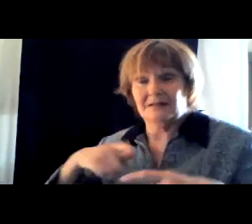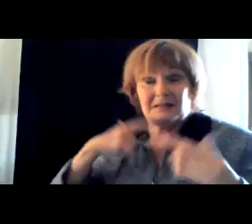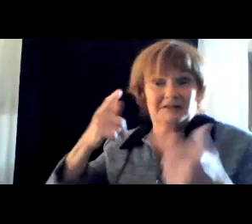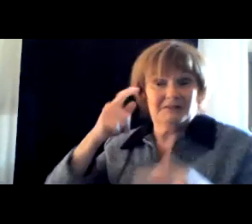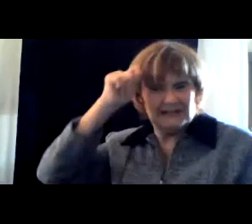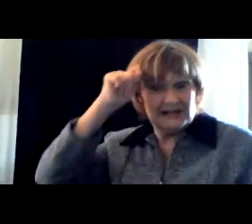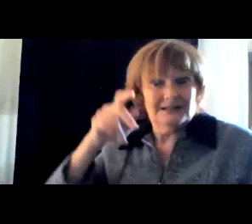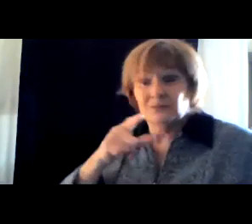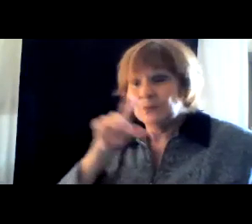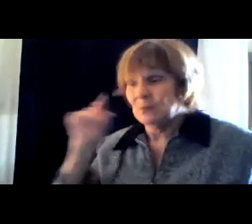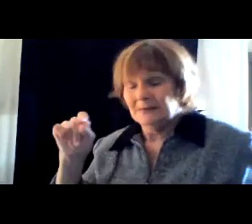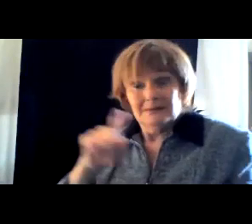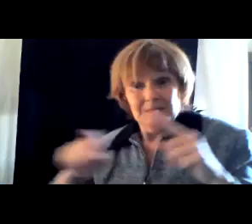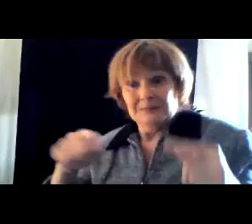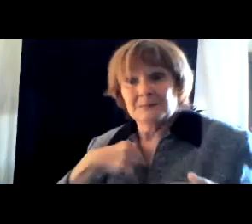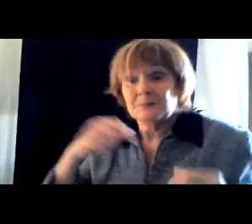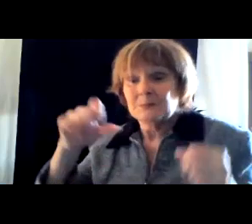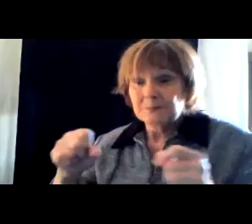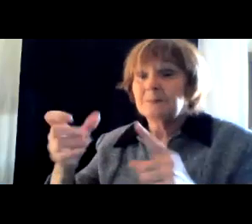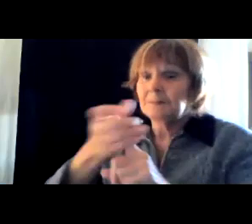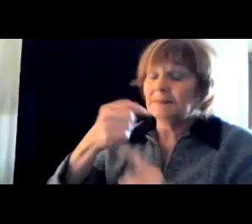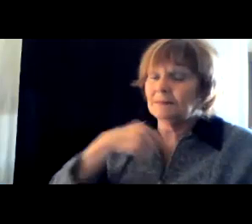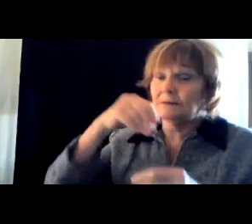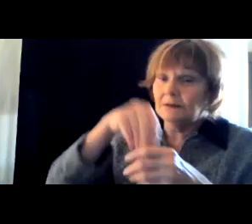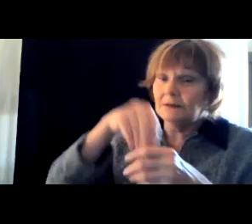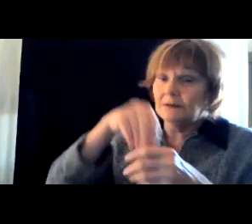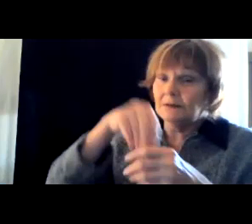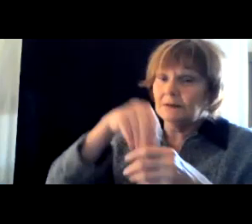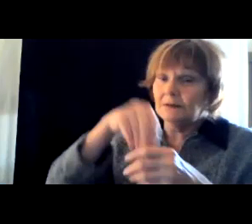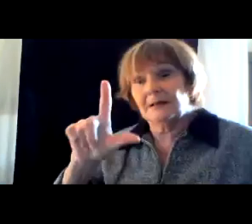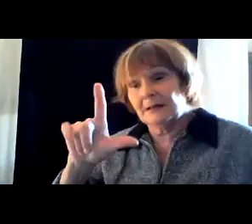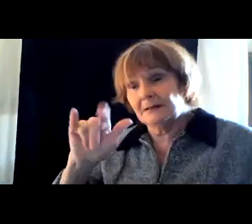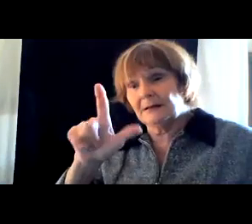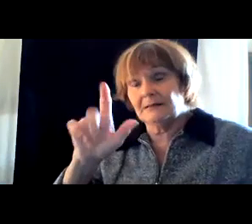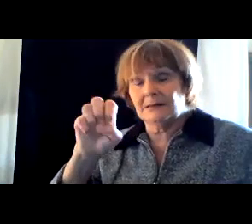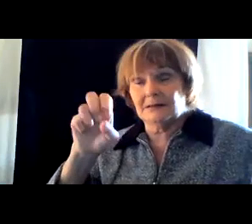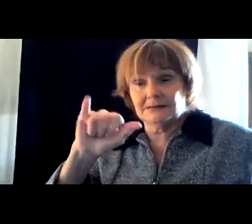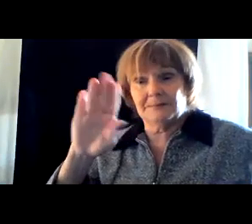But you could catch me in a Black lesbian book club. Like you could catch me in other racial justice groups.